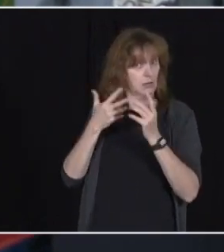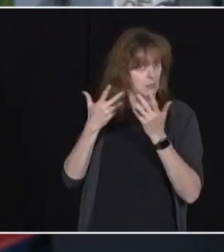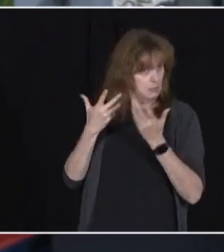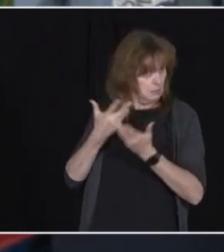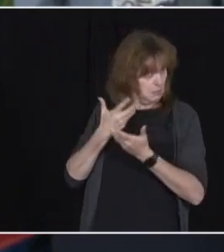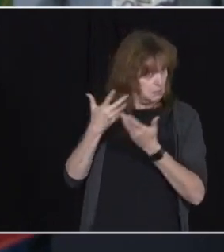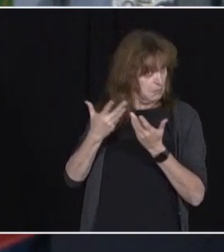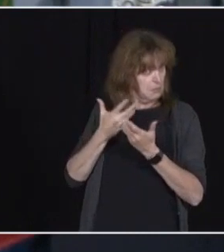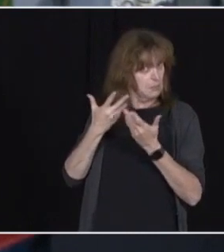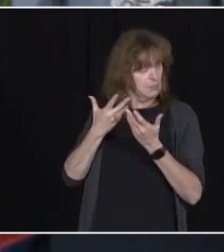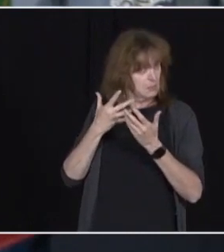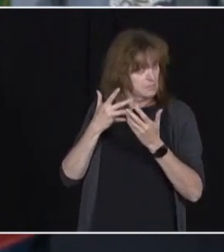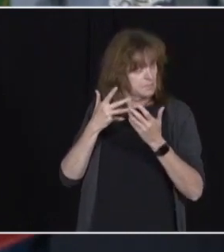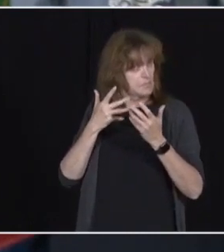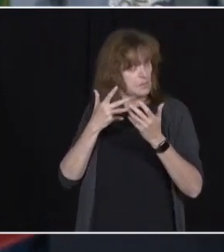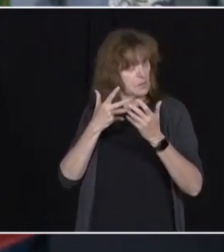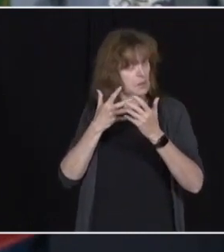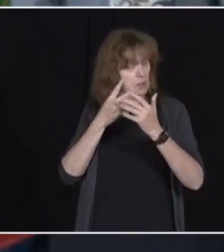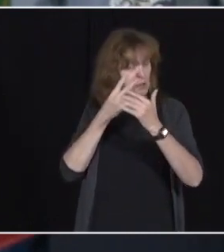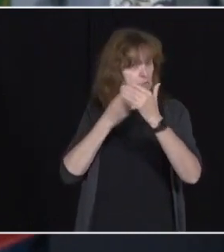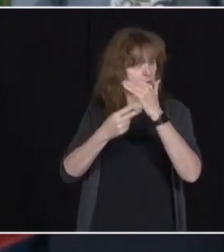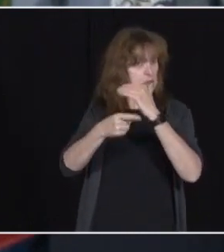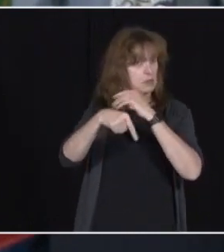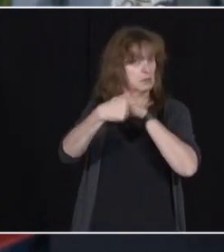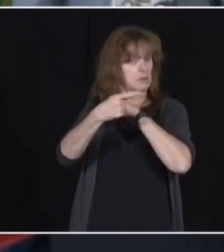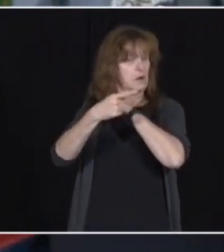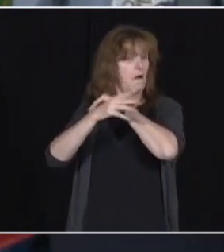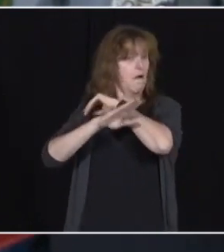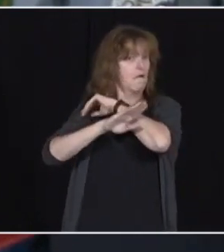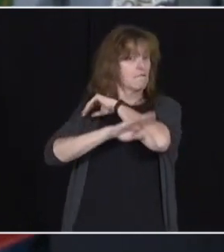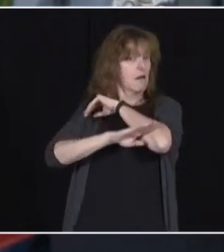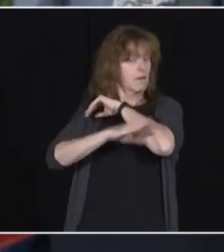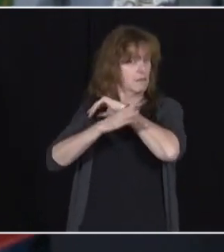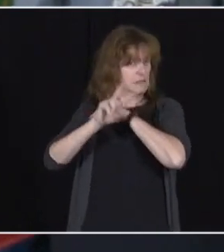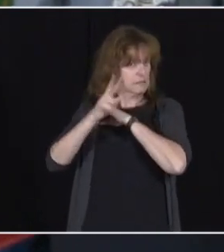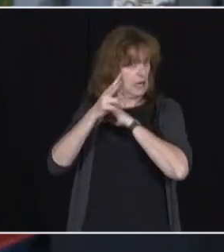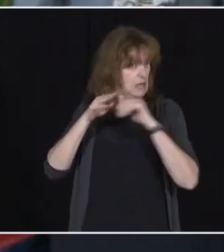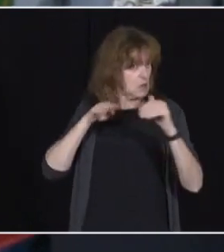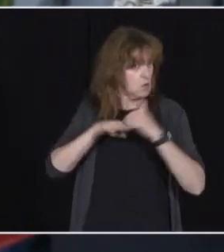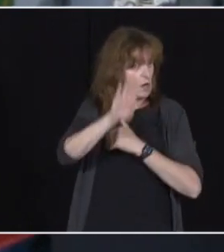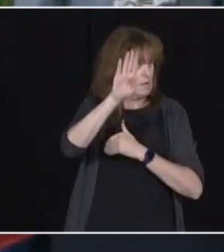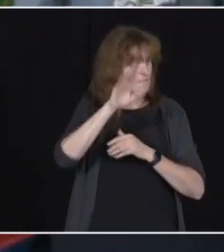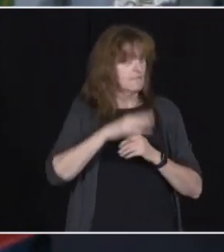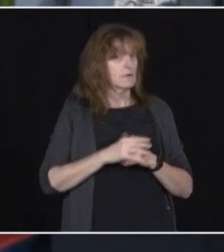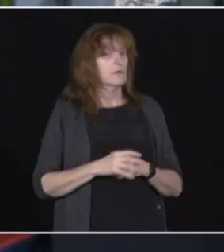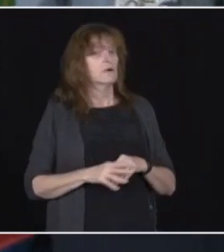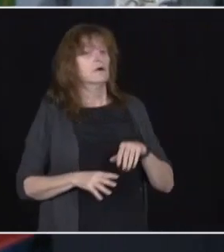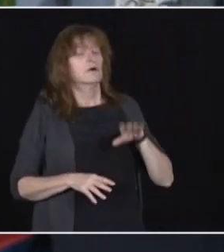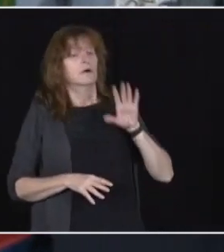is this getting ready for a second wave in the fall? Well, before I pass it to the health minister,